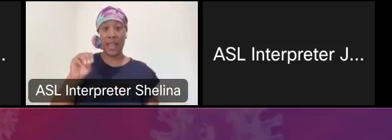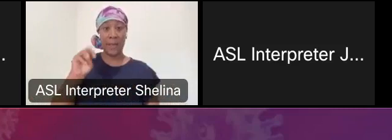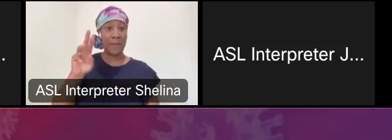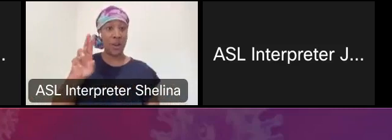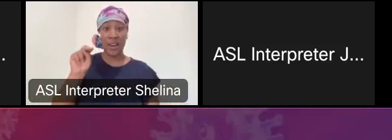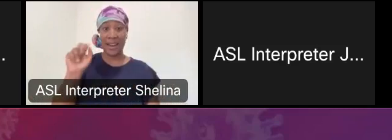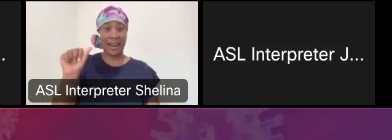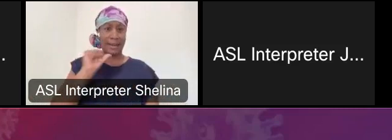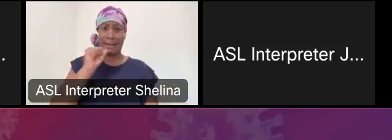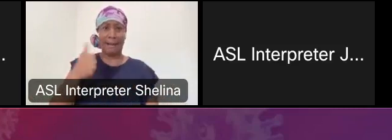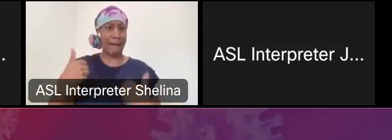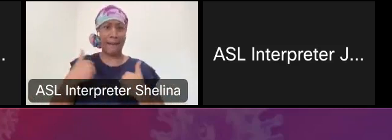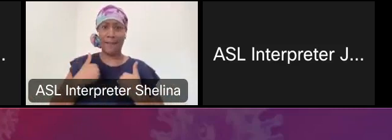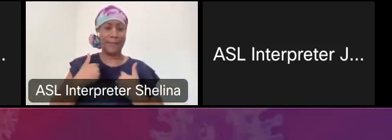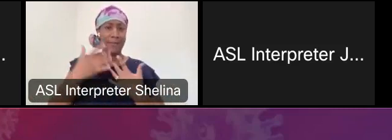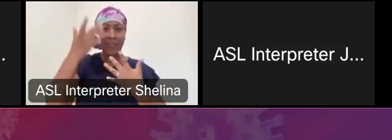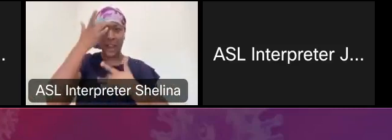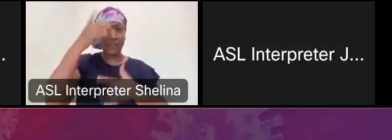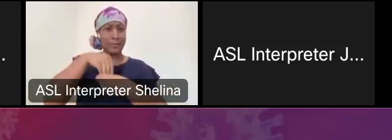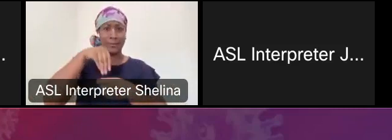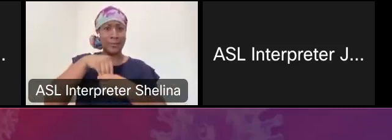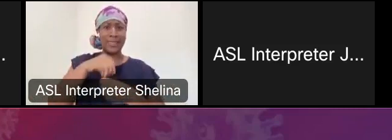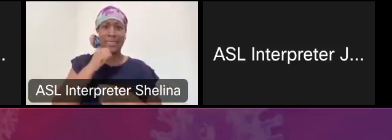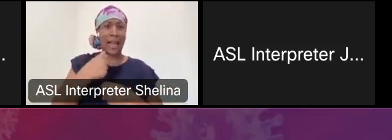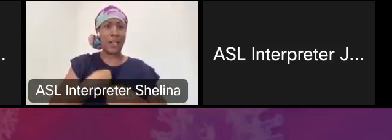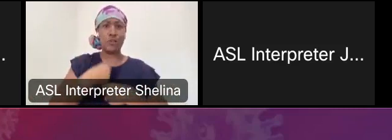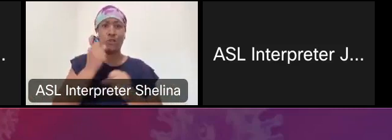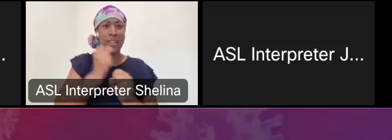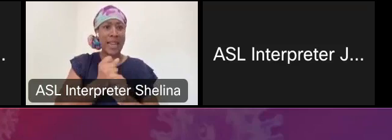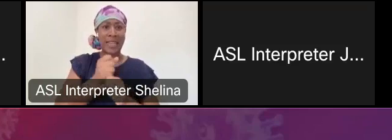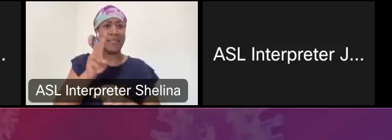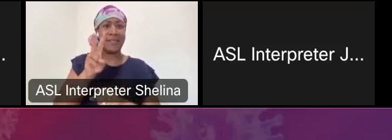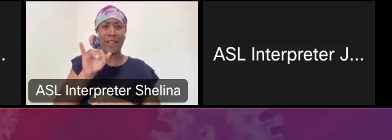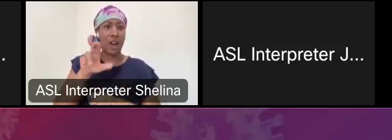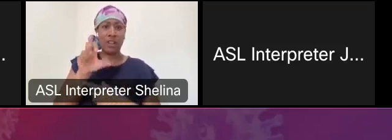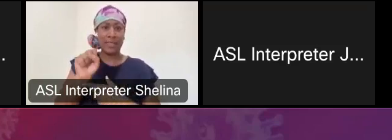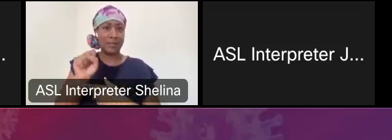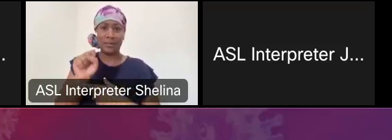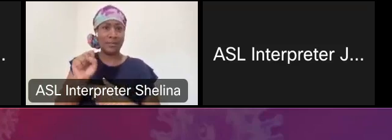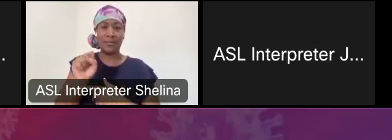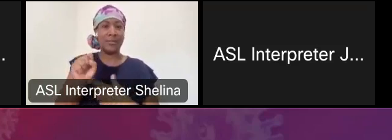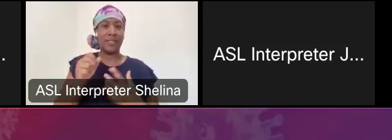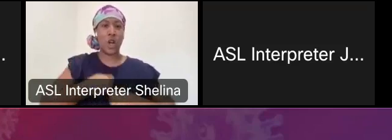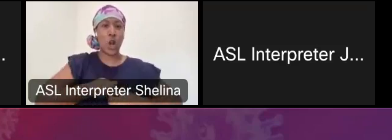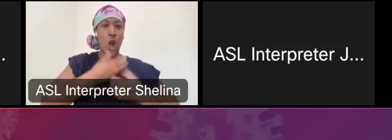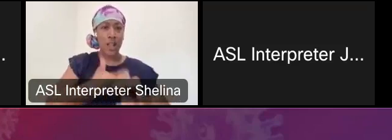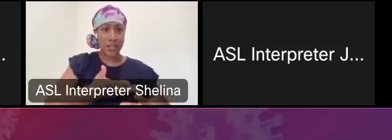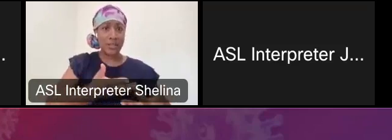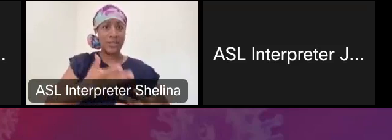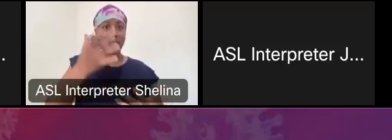Does not create the vaccine? I'm sorry it does not create the virus. and connect cars corporate nineteen infection